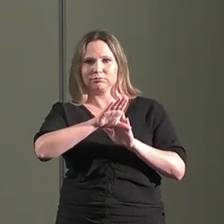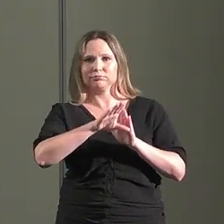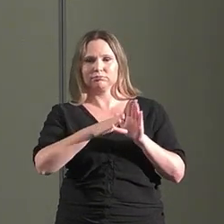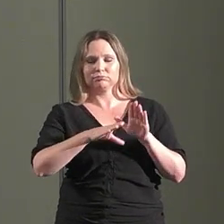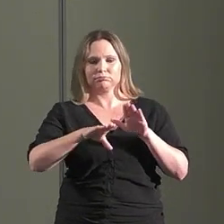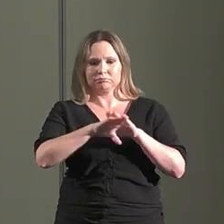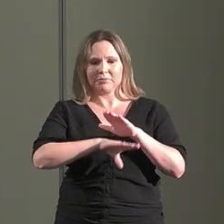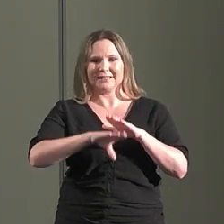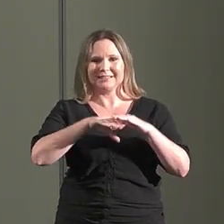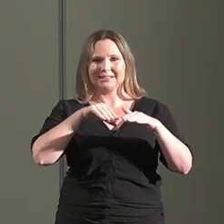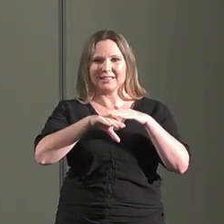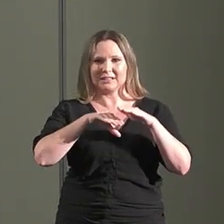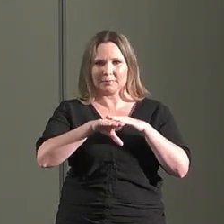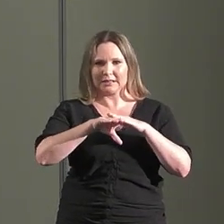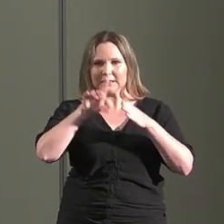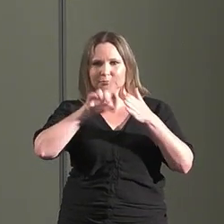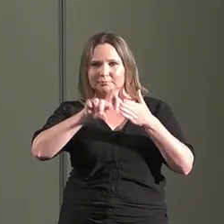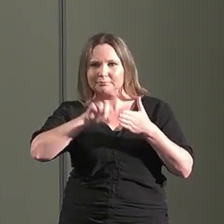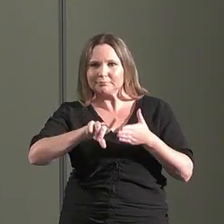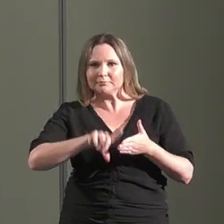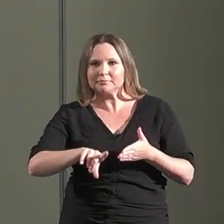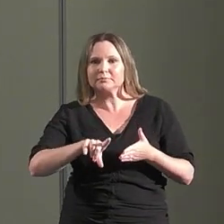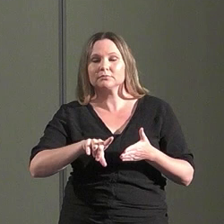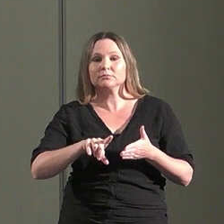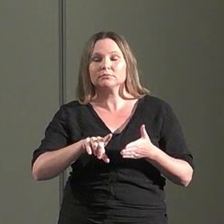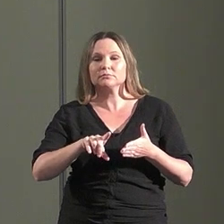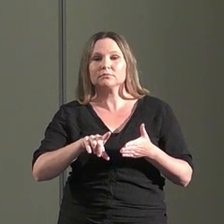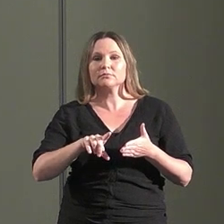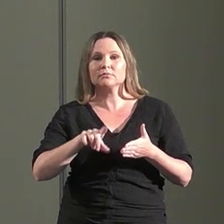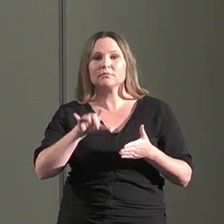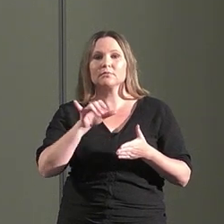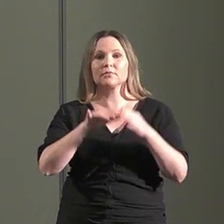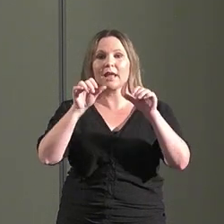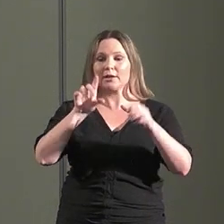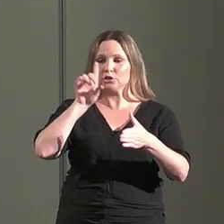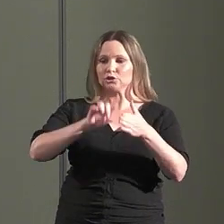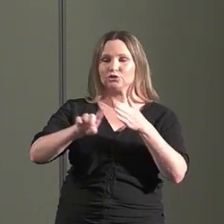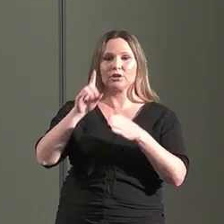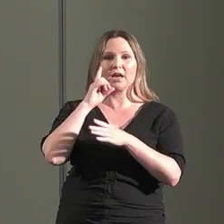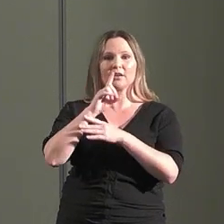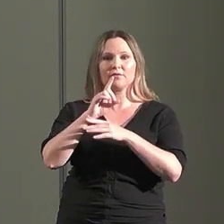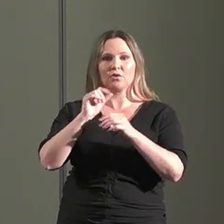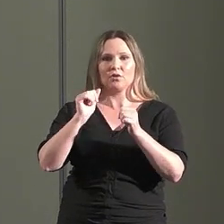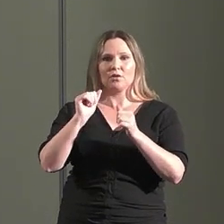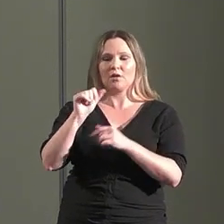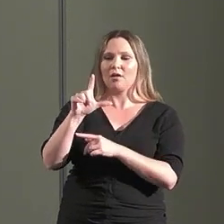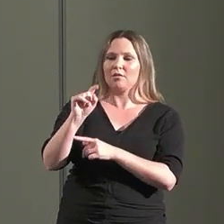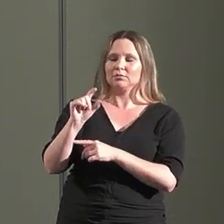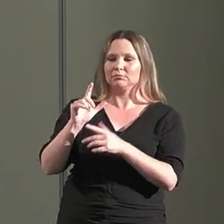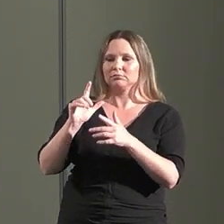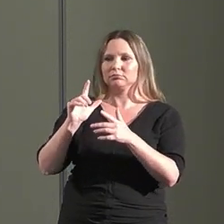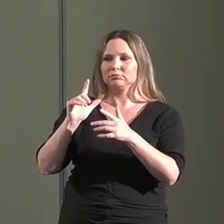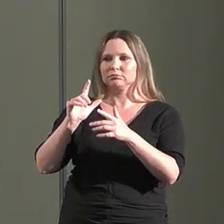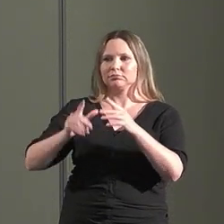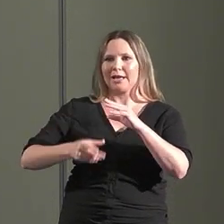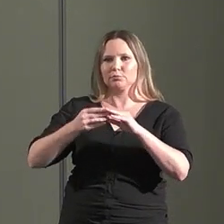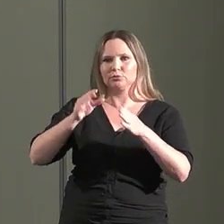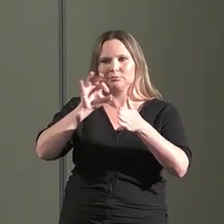A basic accessibility checker. That could check for alt attributes. Count the images on the page.